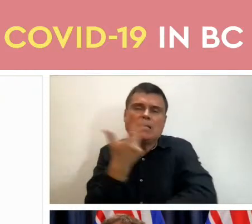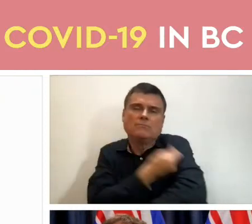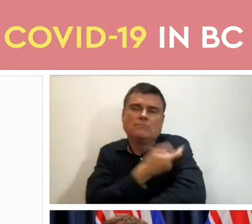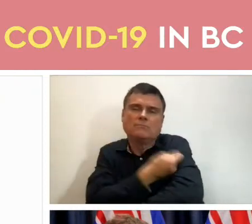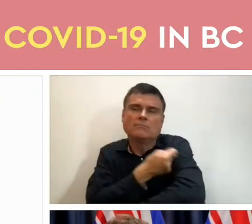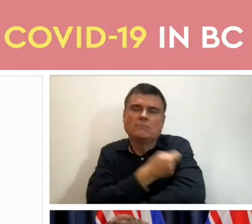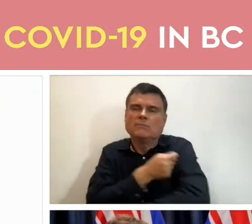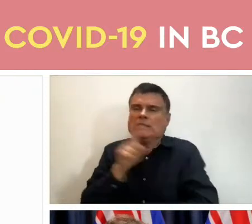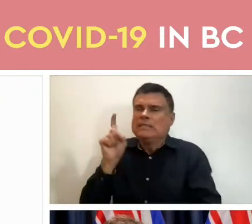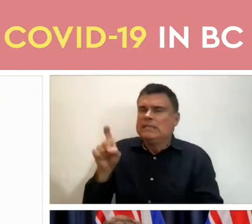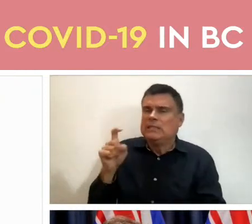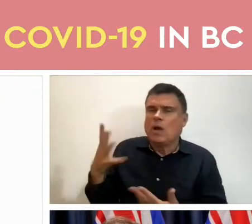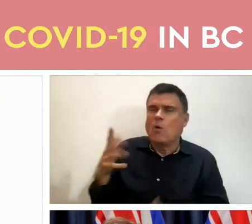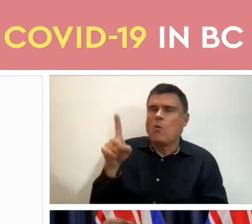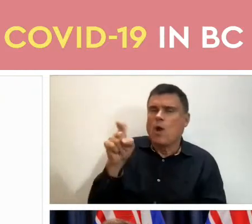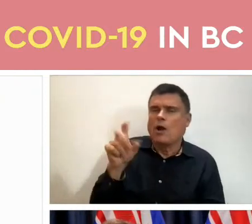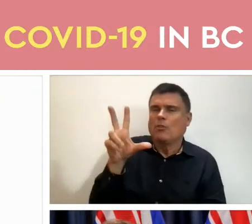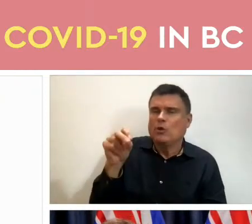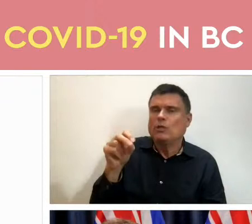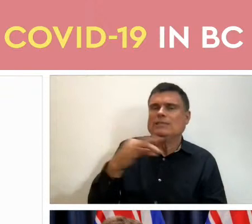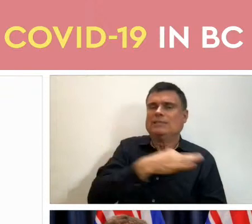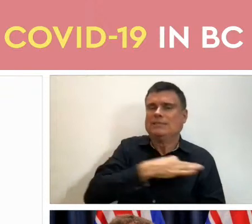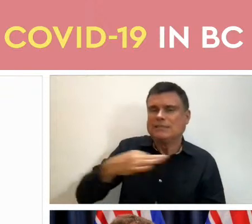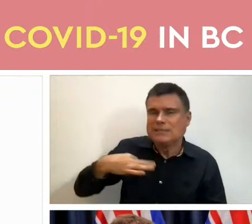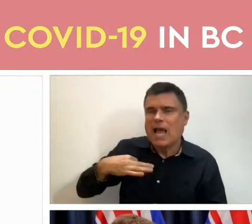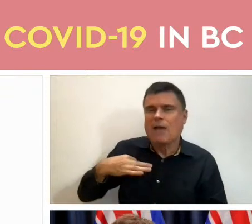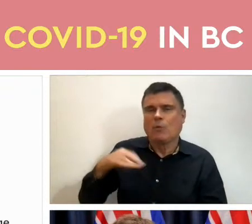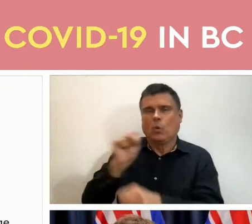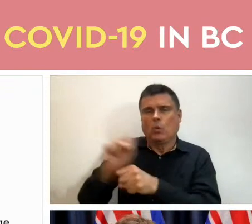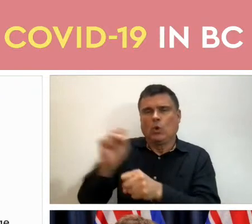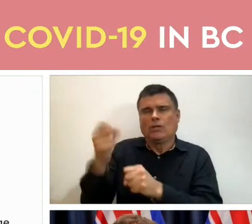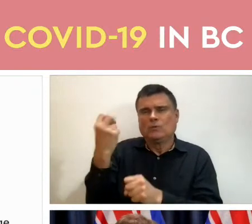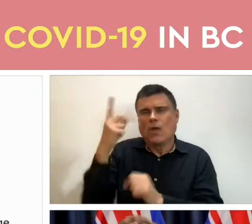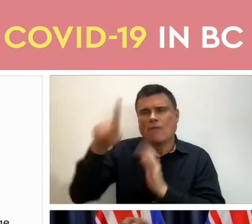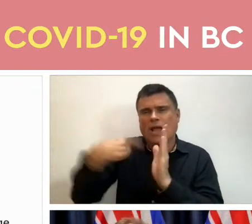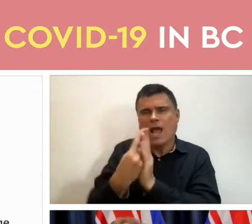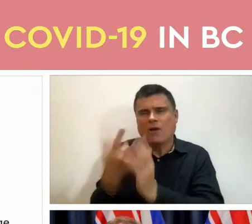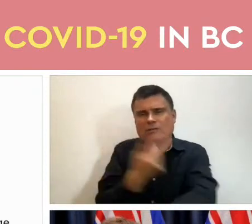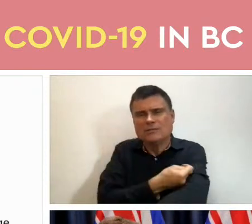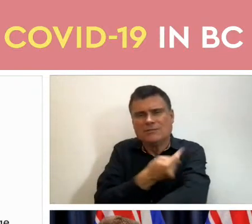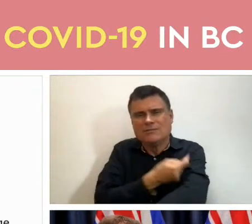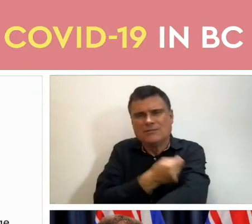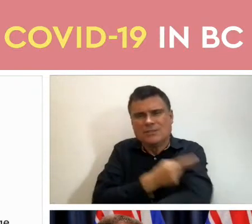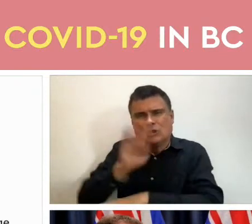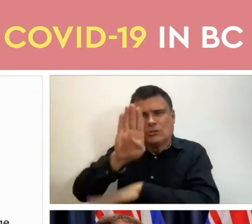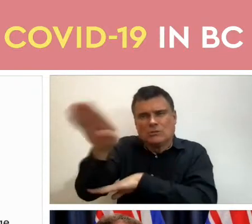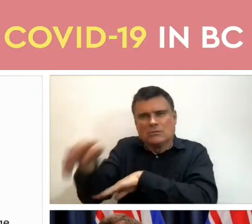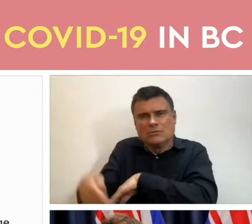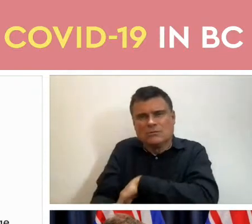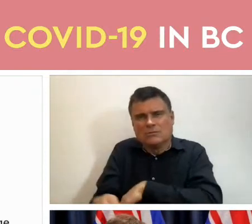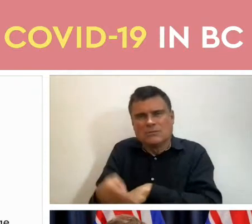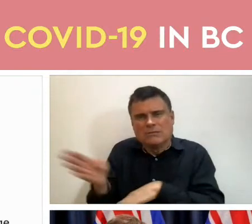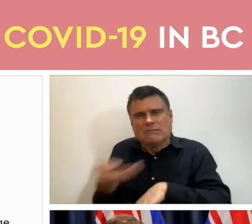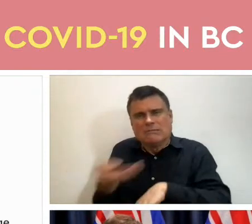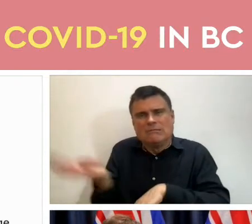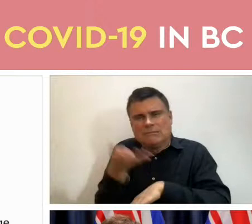and 100 non-clinical staff and that work is happening right